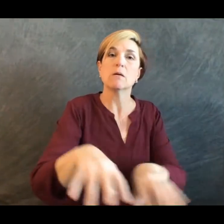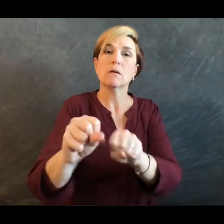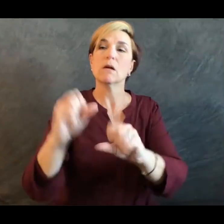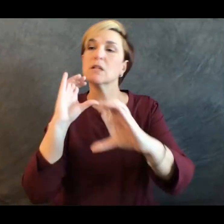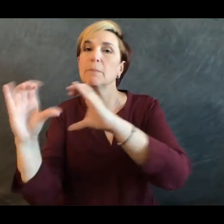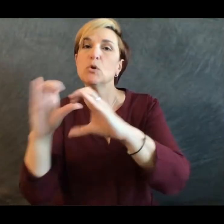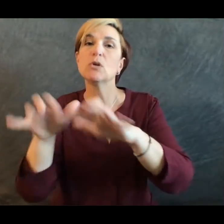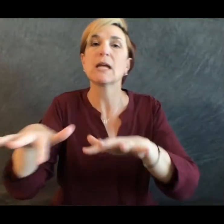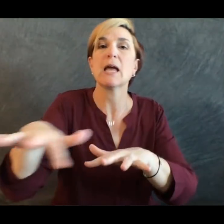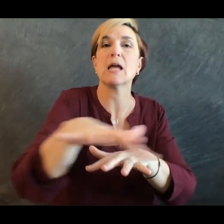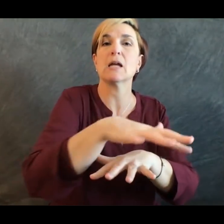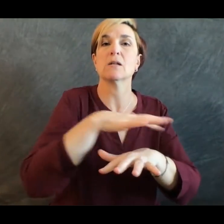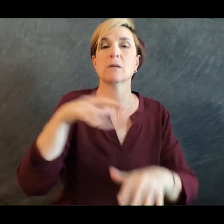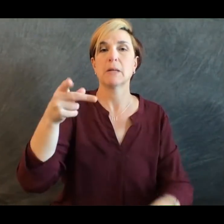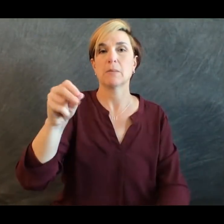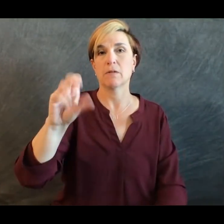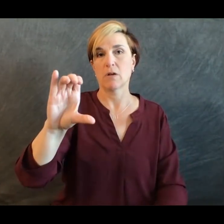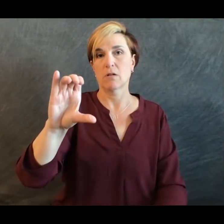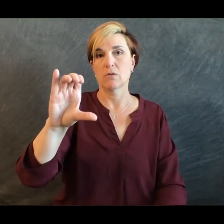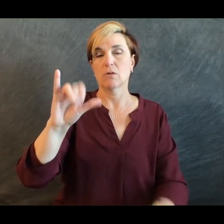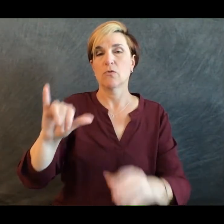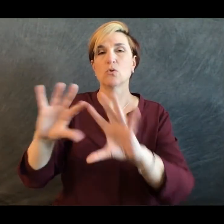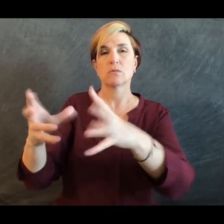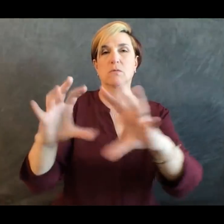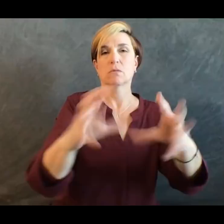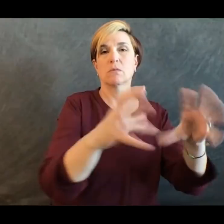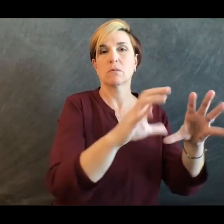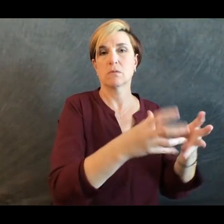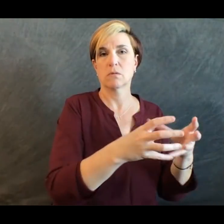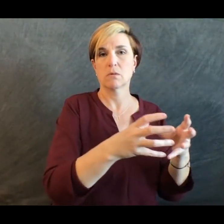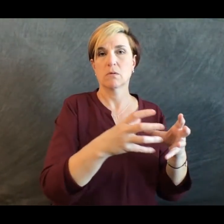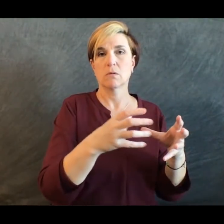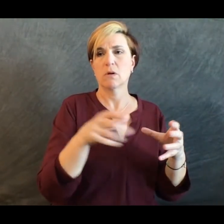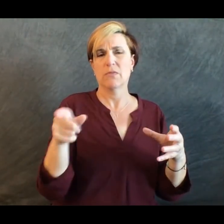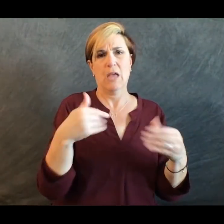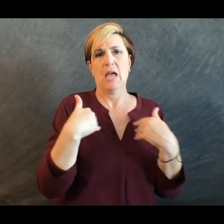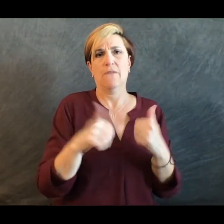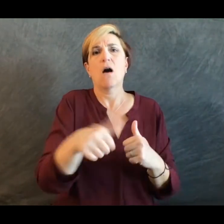unique challenges that those communities face in the midst of this epidemic and